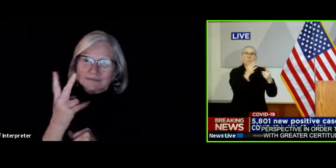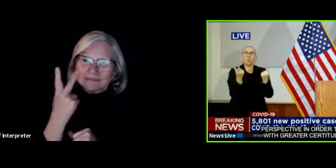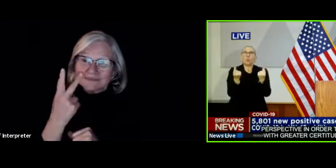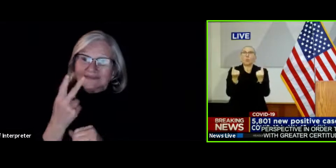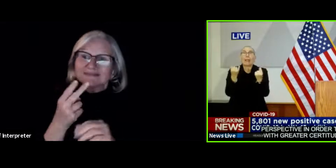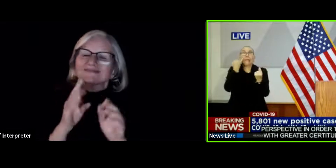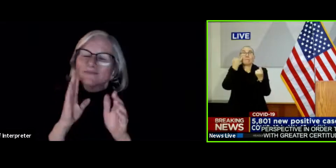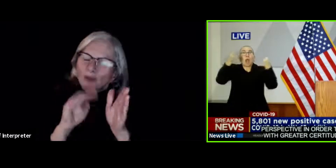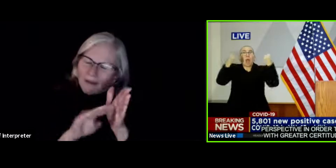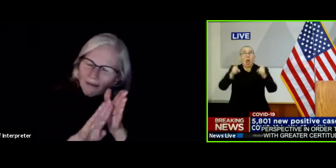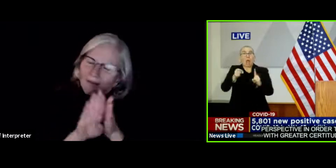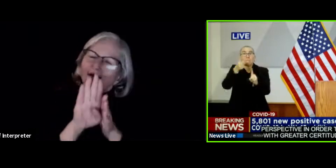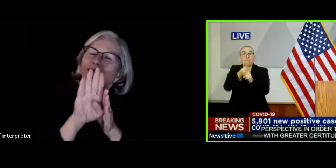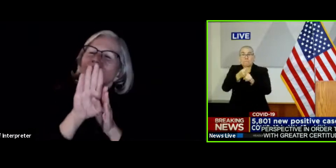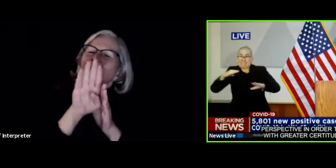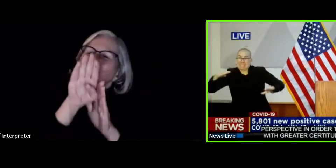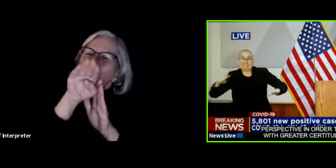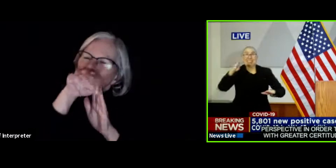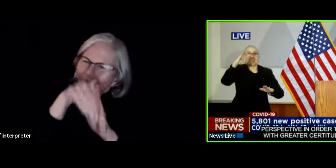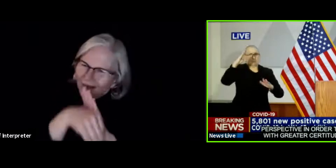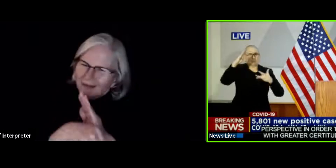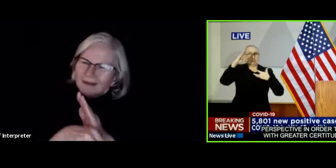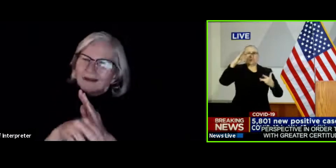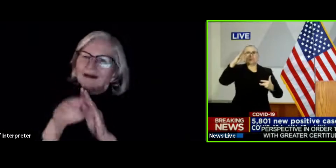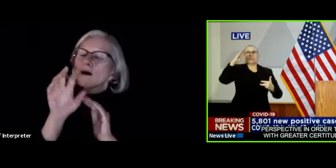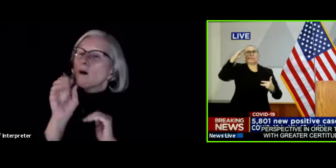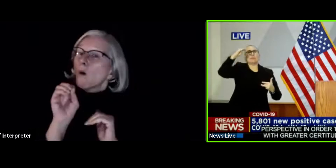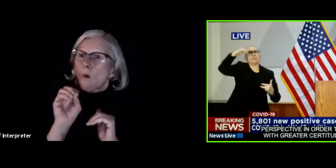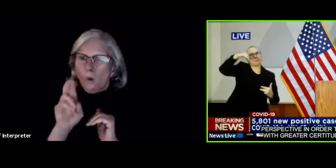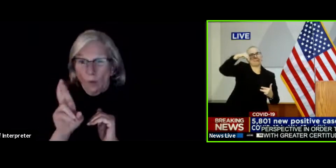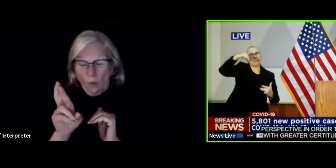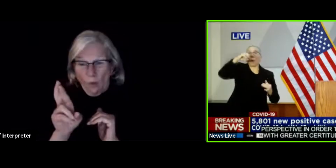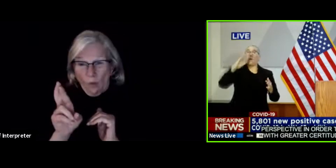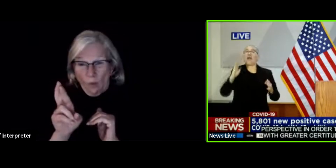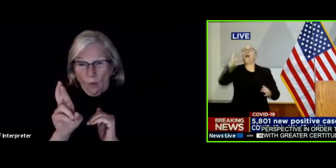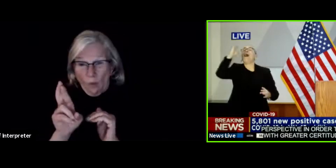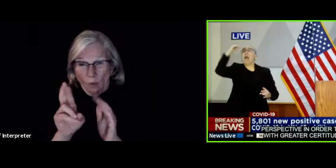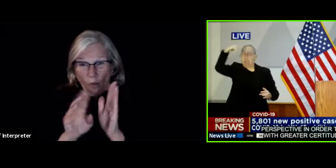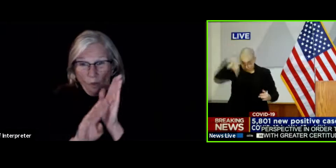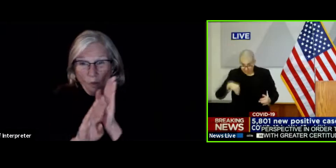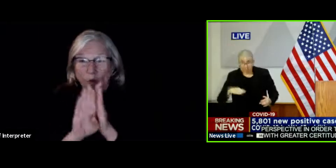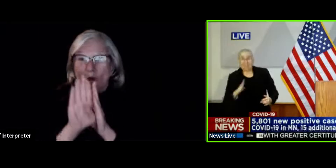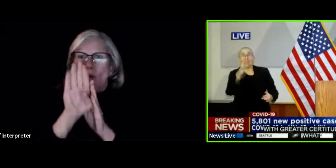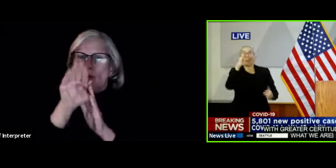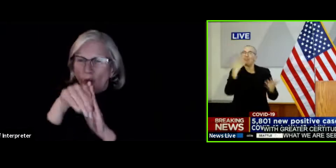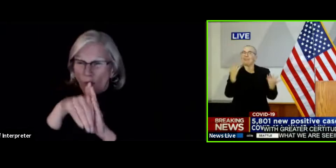MORE OF A WAVE PATTERN WITH A TEMPORARY TROUGH IN-BETWEEN THE SERIES OF WAVES. ACTUALLY, I HEARD Dr.